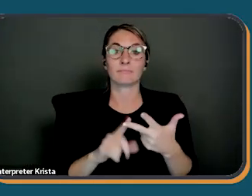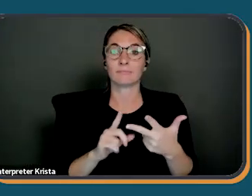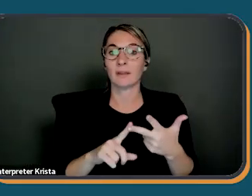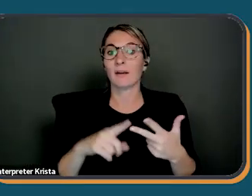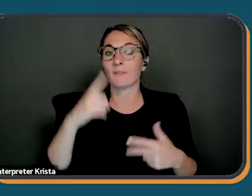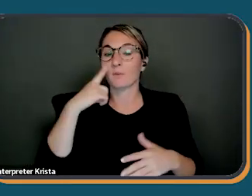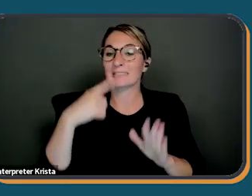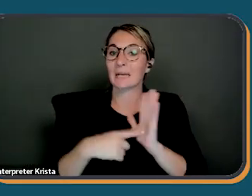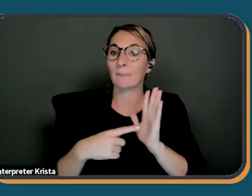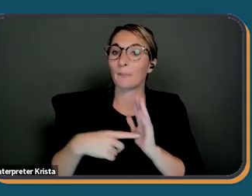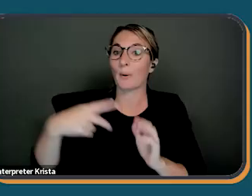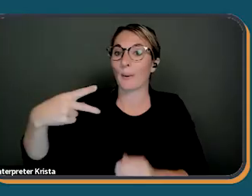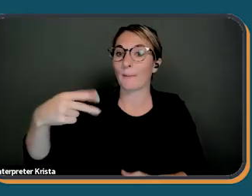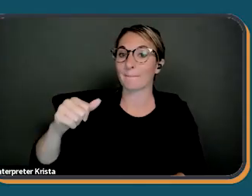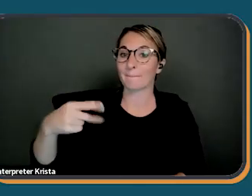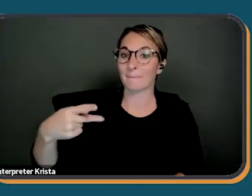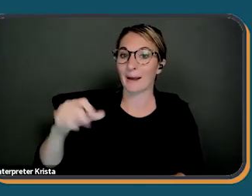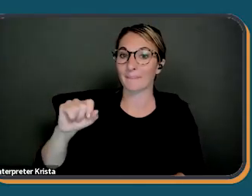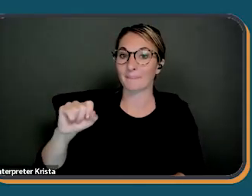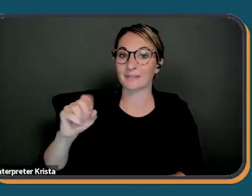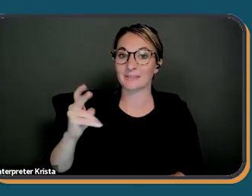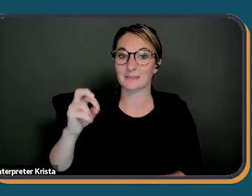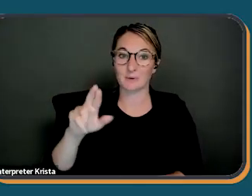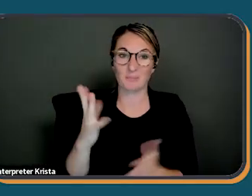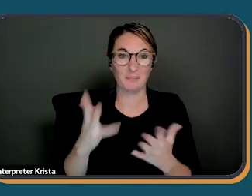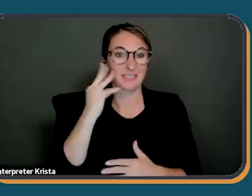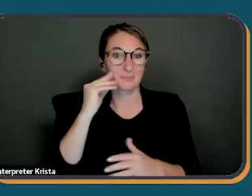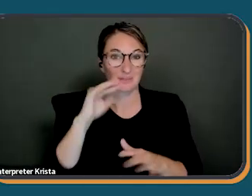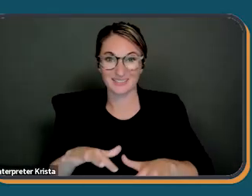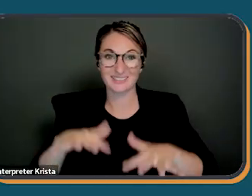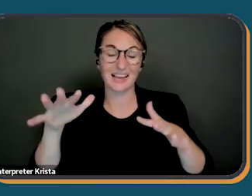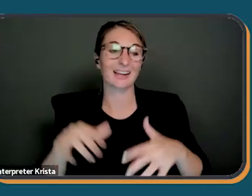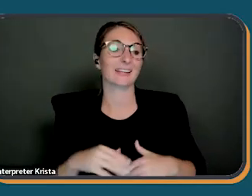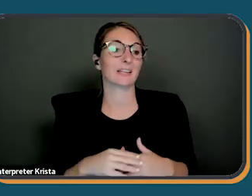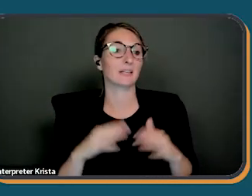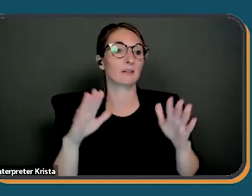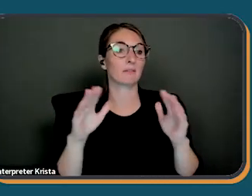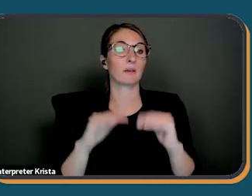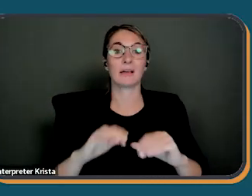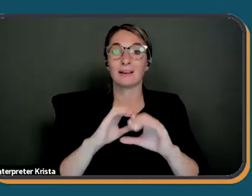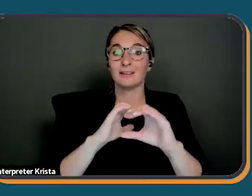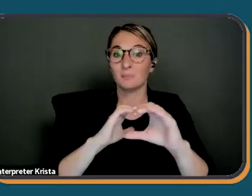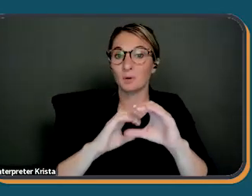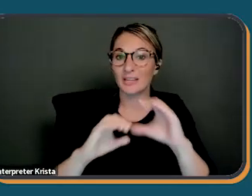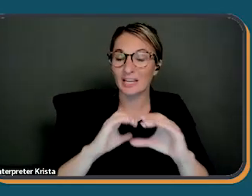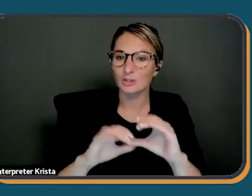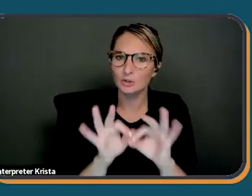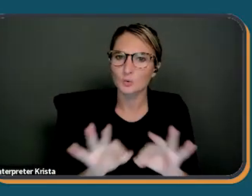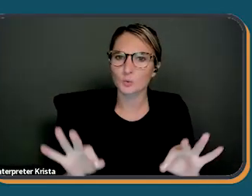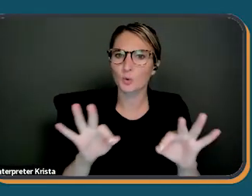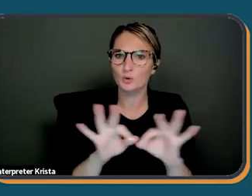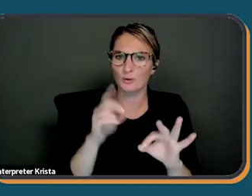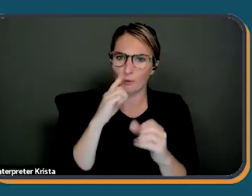Many patients benefit from concrete explanations and using visual supports and plain language.